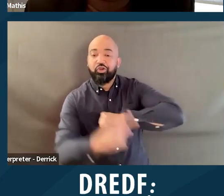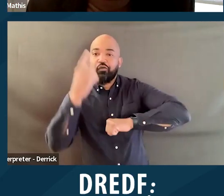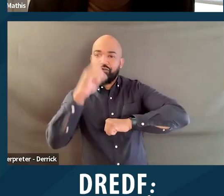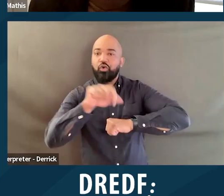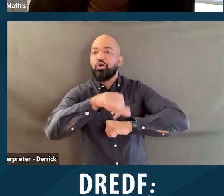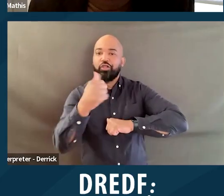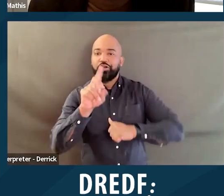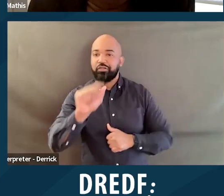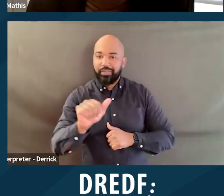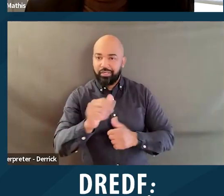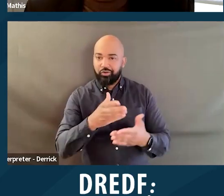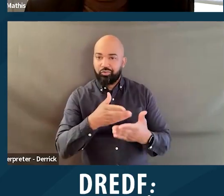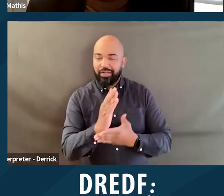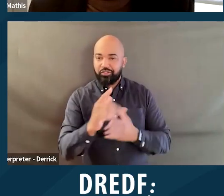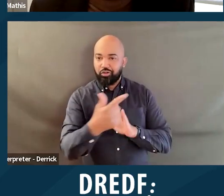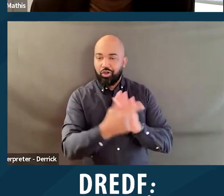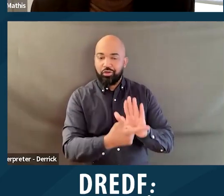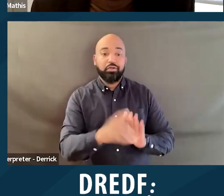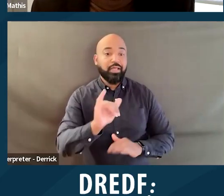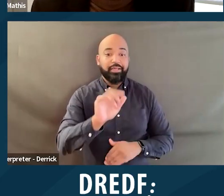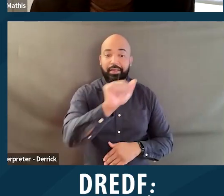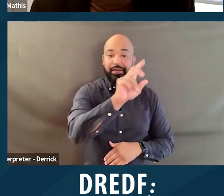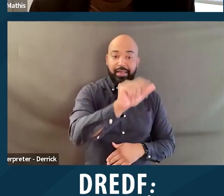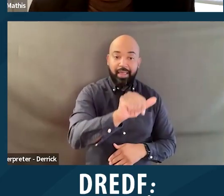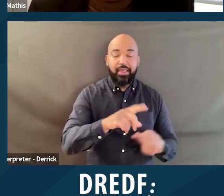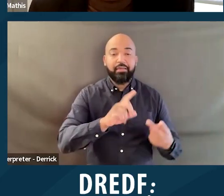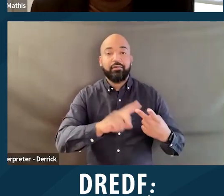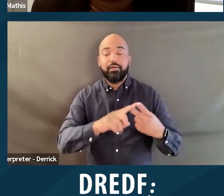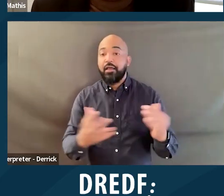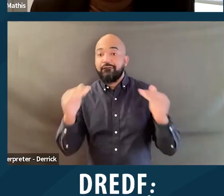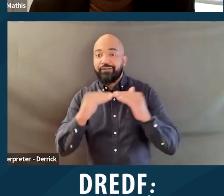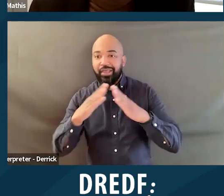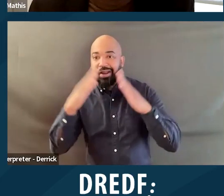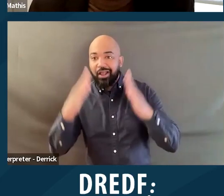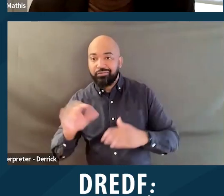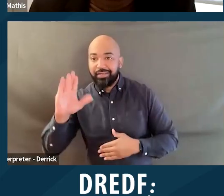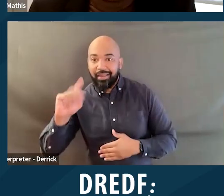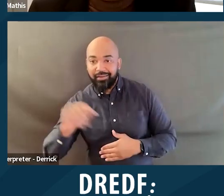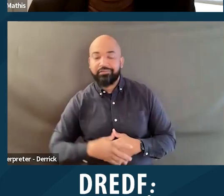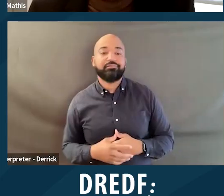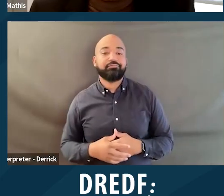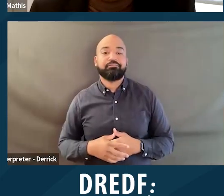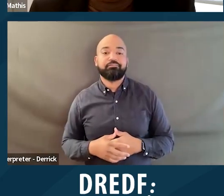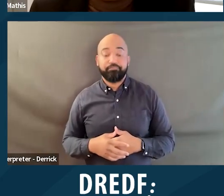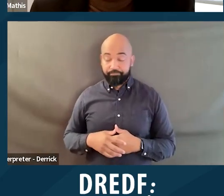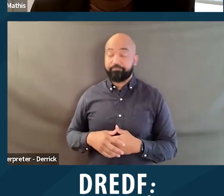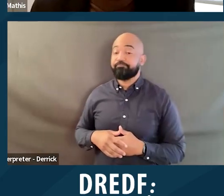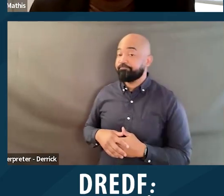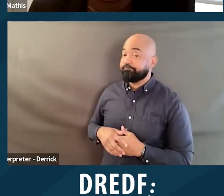foundation for later disability rights laws, like the ADA, the Fair Housing Amendments Act